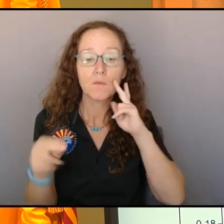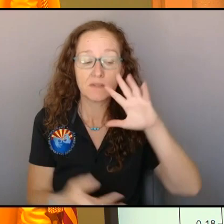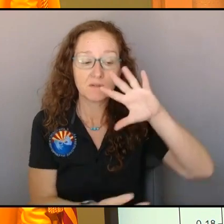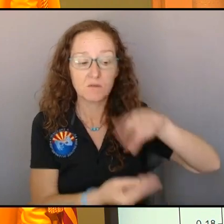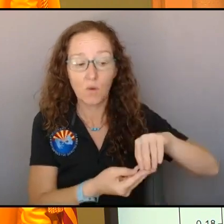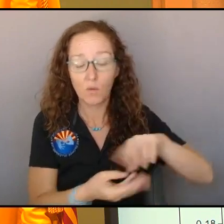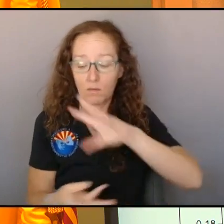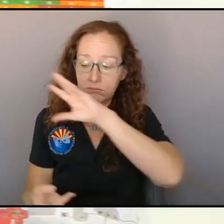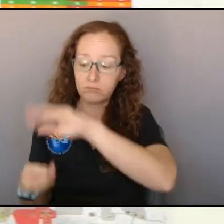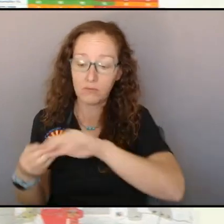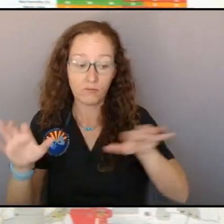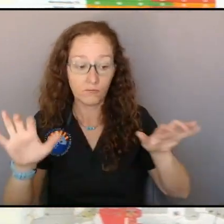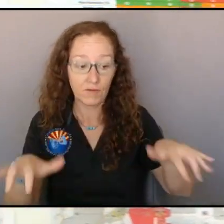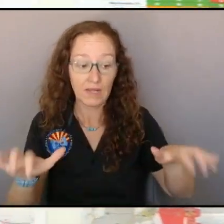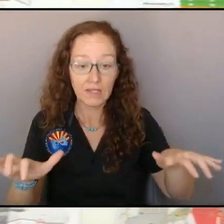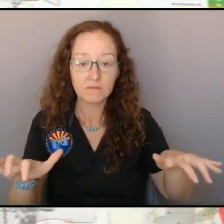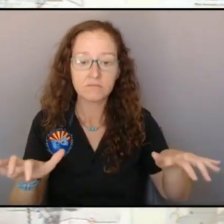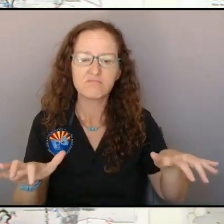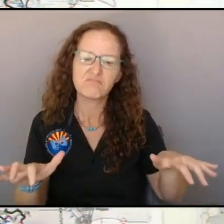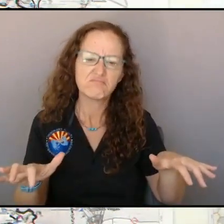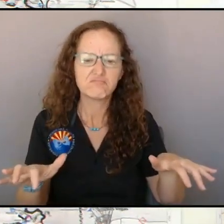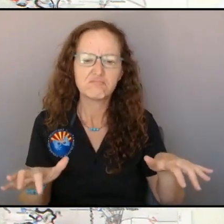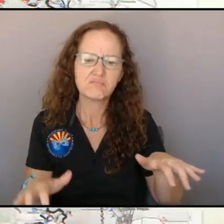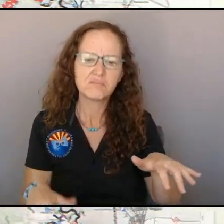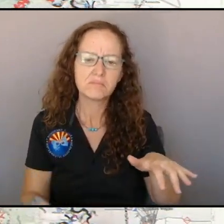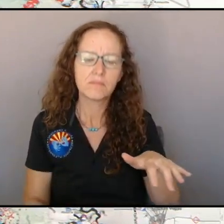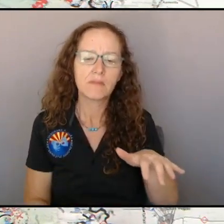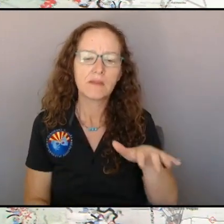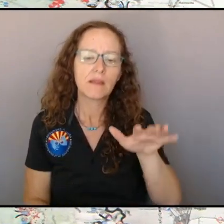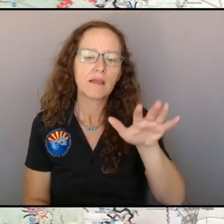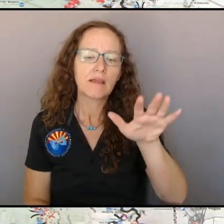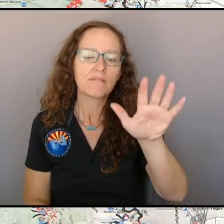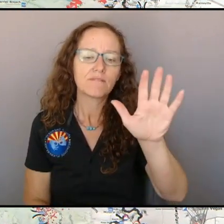it's about 15/100" to 2/10". So, even then, we're not